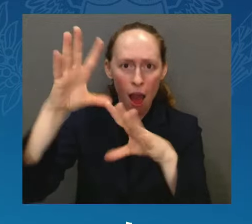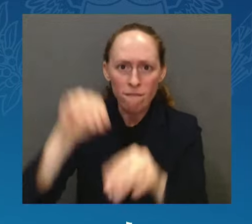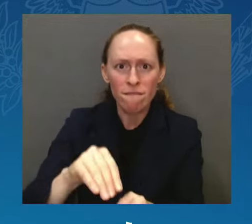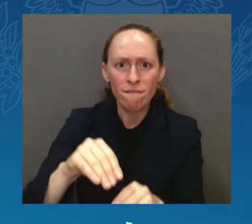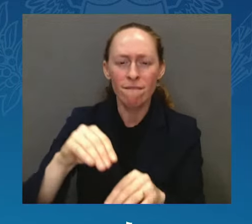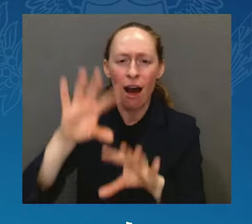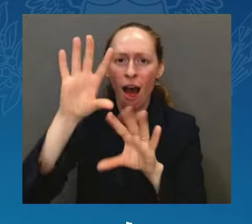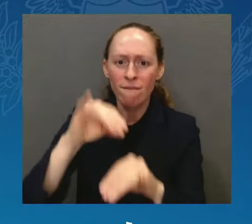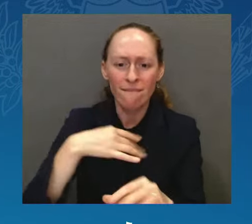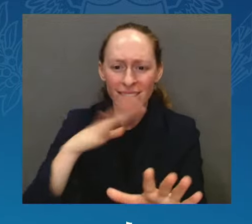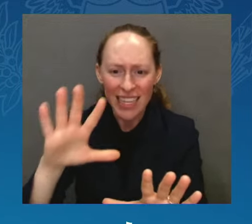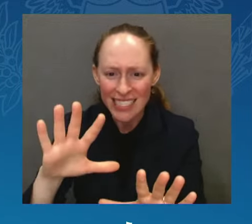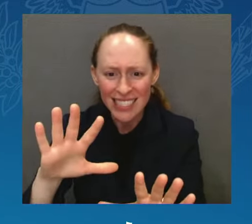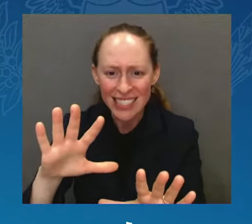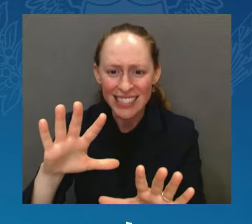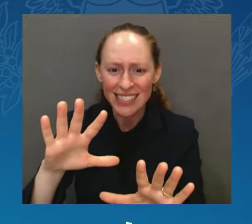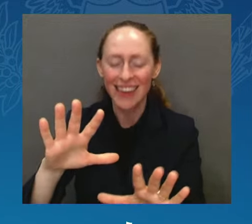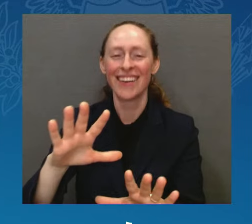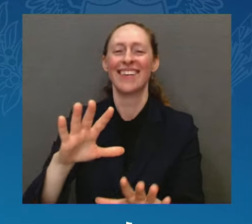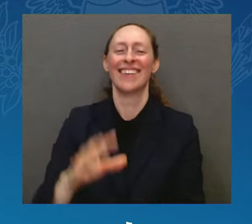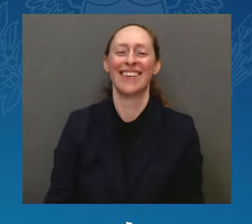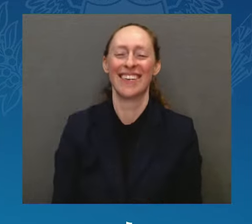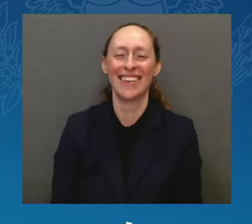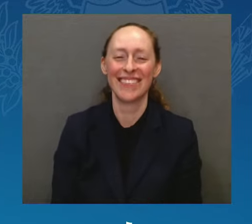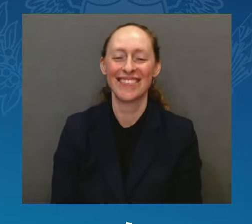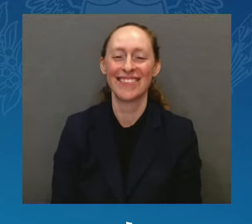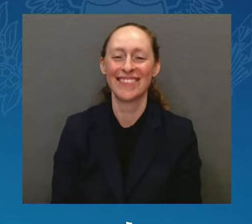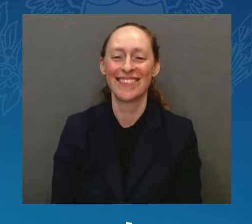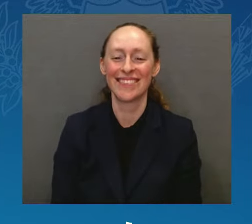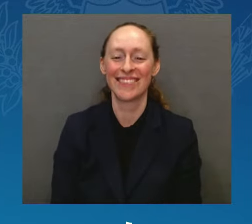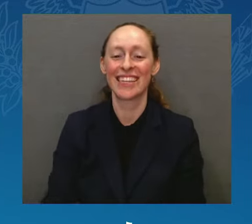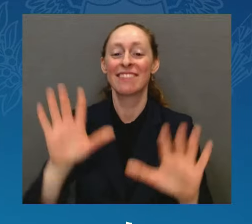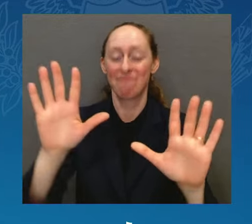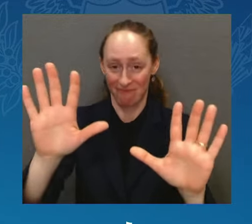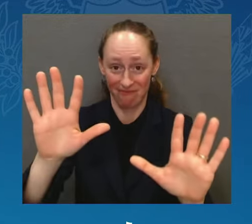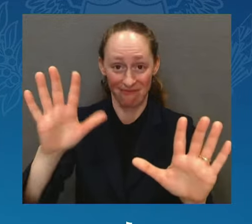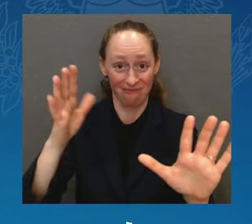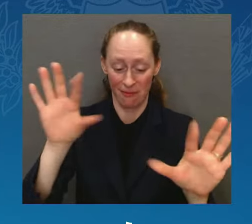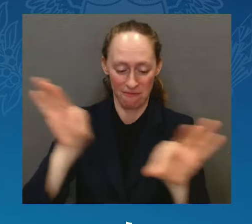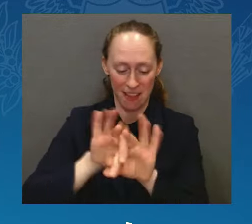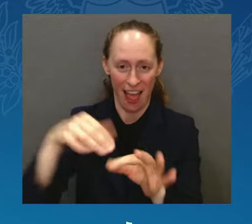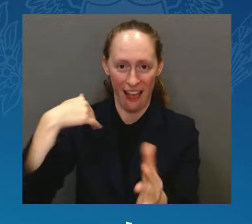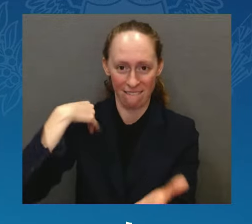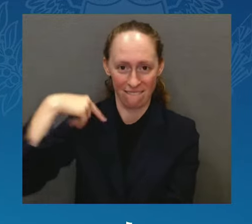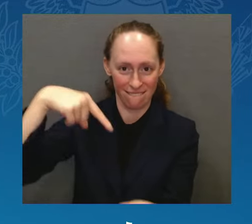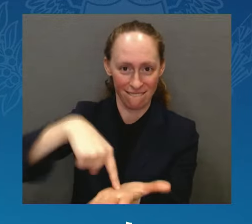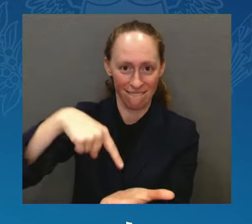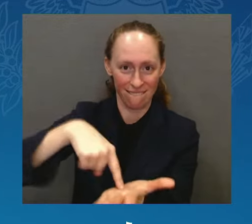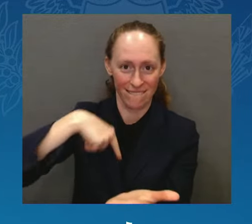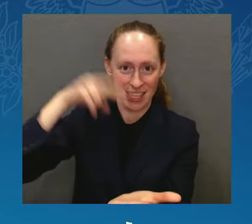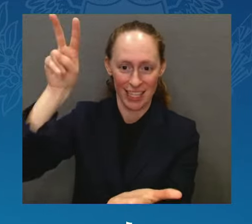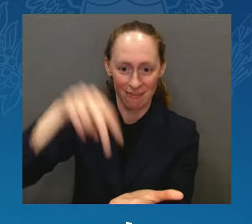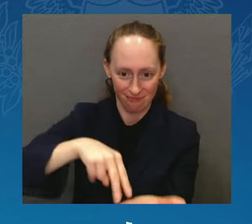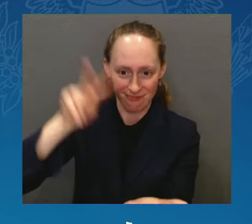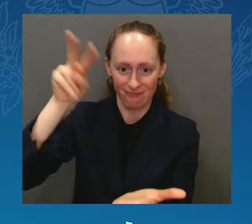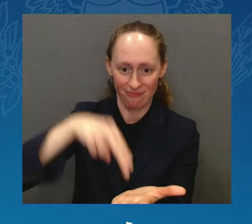So, anyway, I'll do the book, I'm safe. In 1914, in the doorway of a Laredo newspaper called